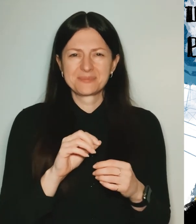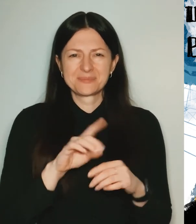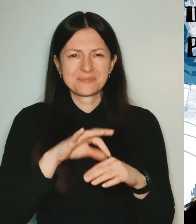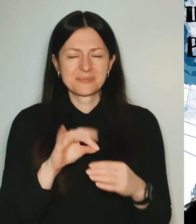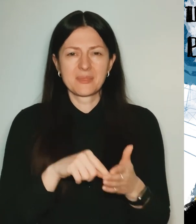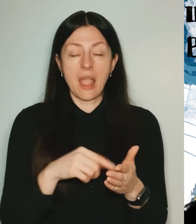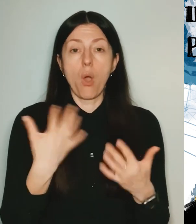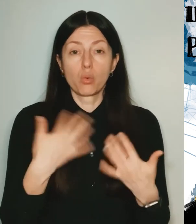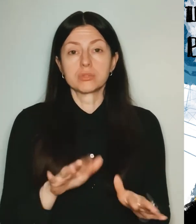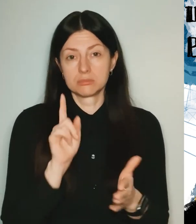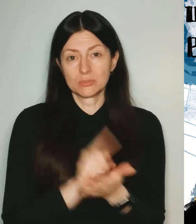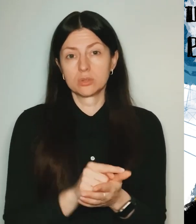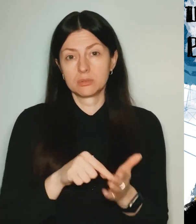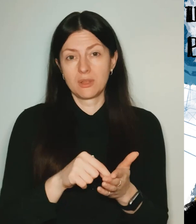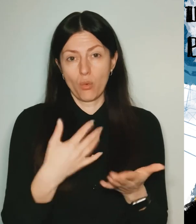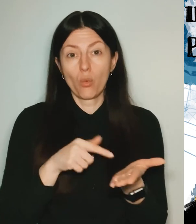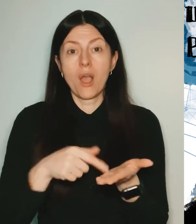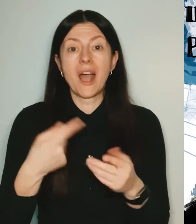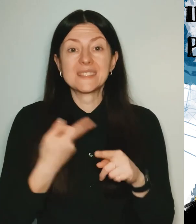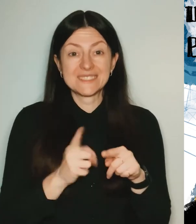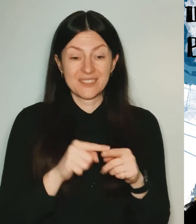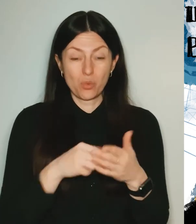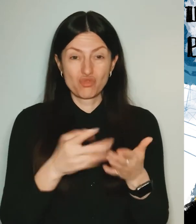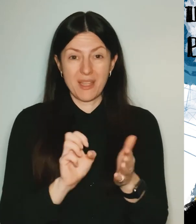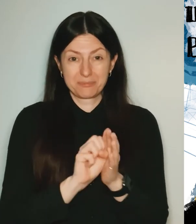But the abscess exploded, which means we are on the finish line.